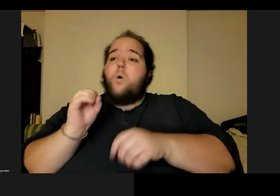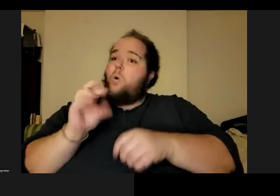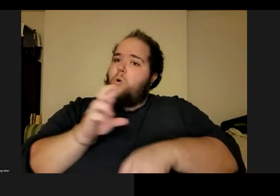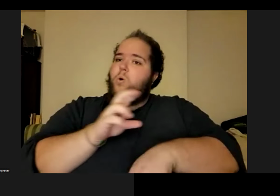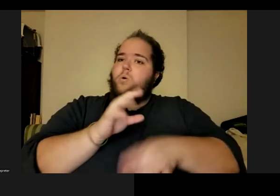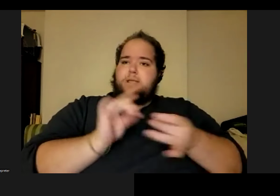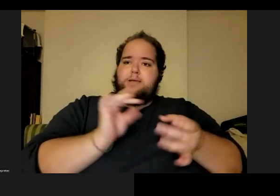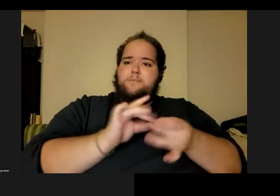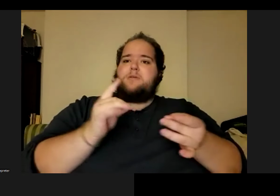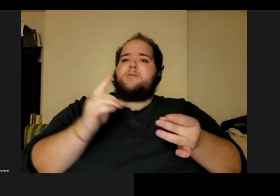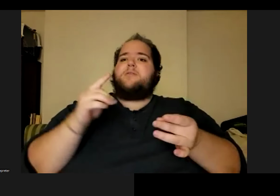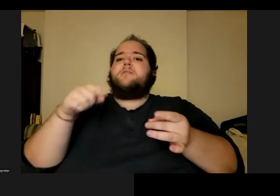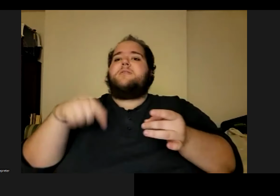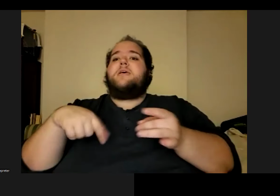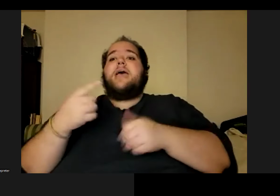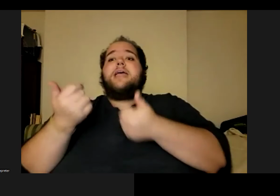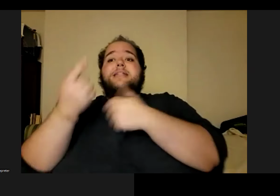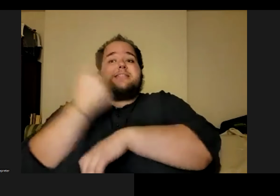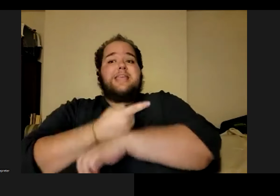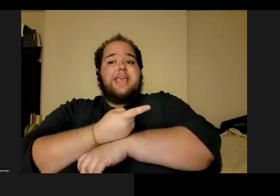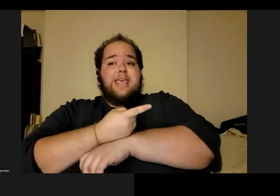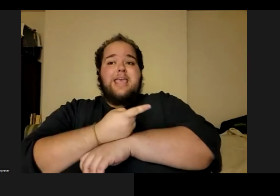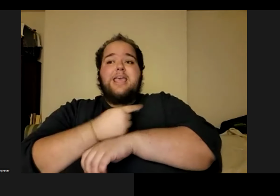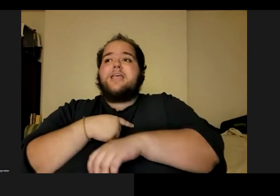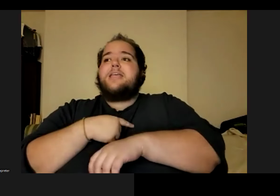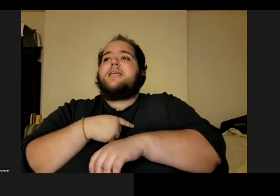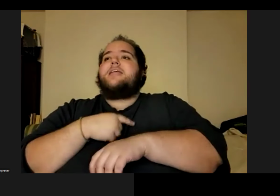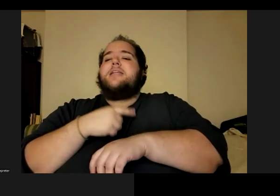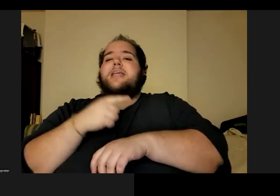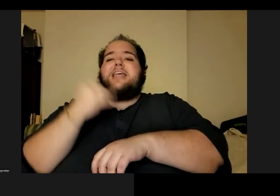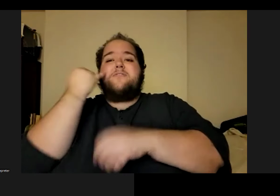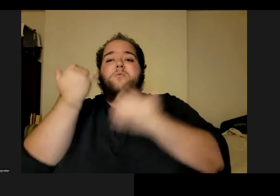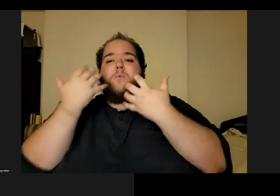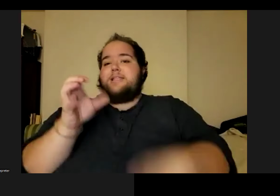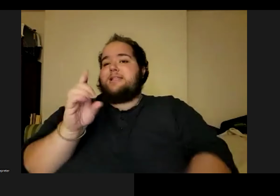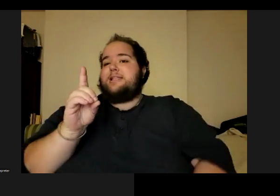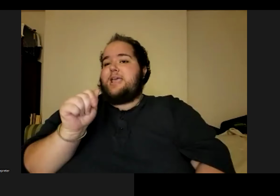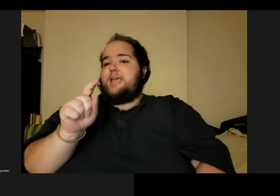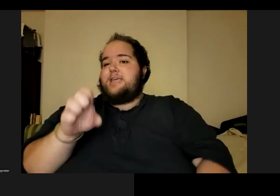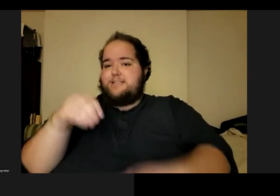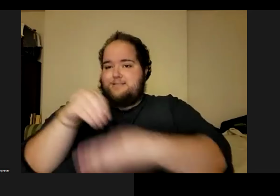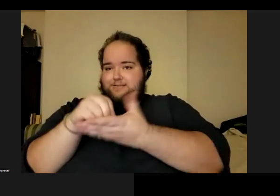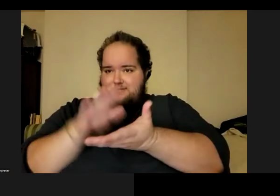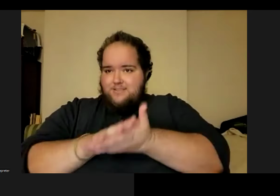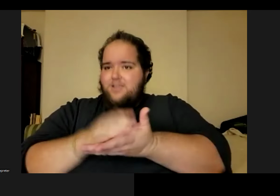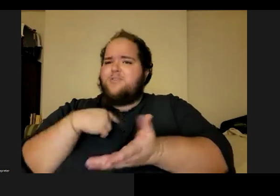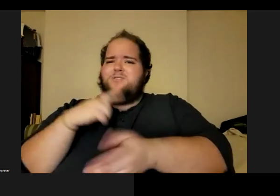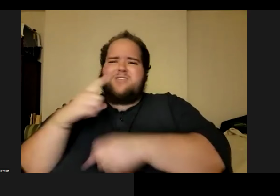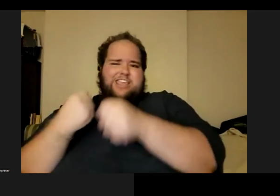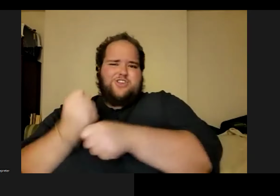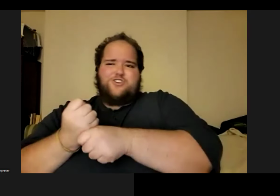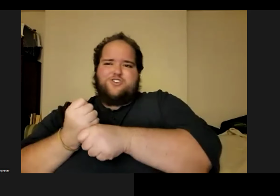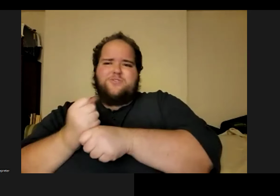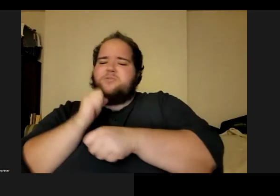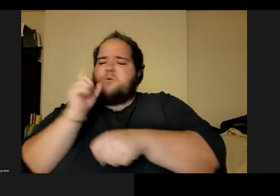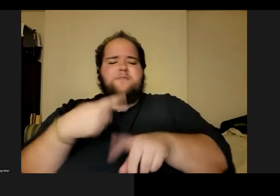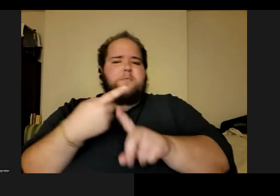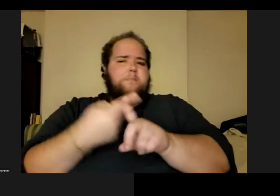You want to reference by the year. Because it's a lot easier instead of saying.